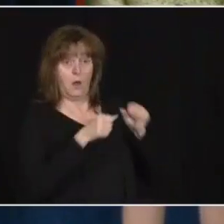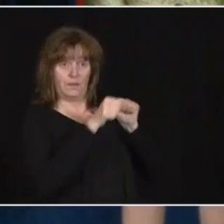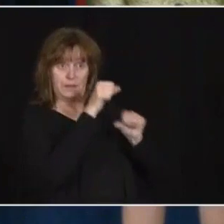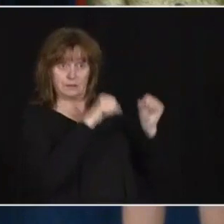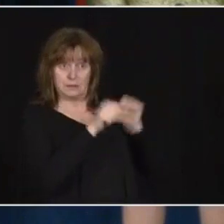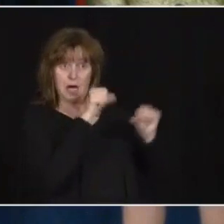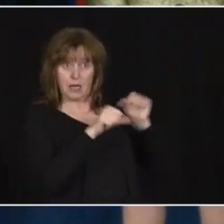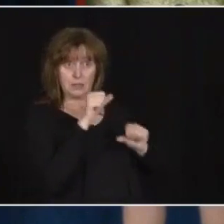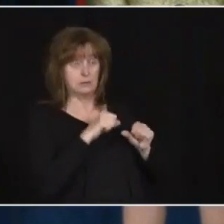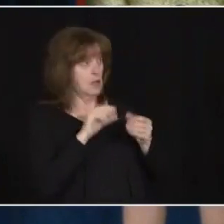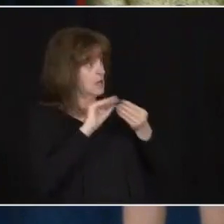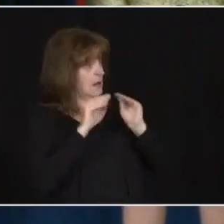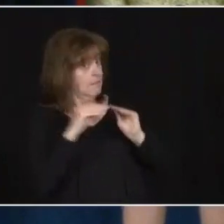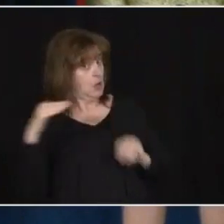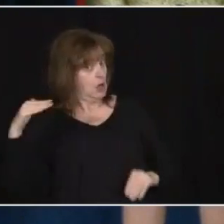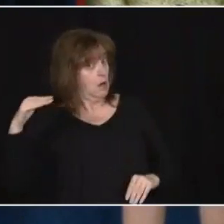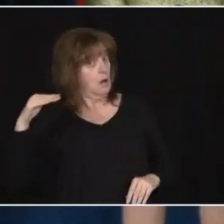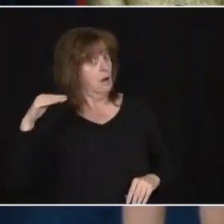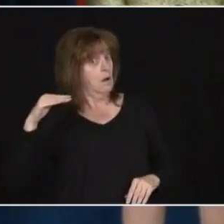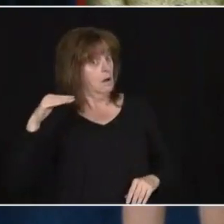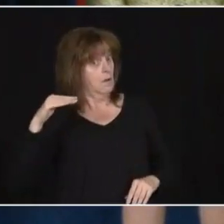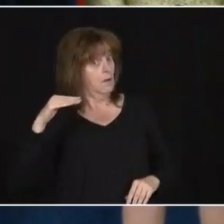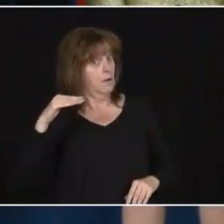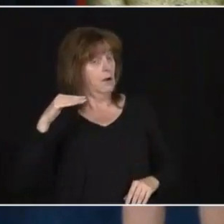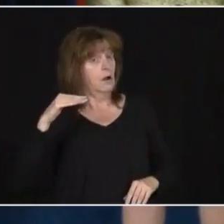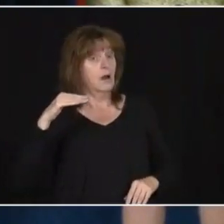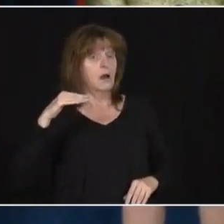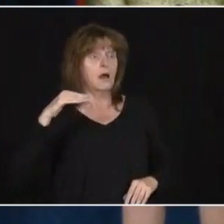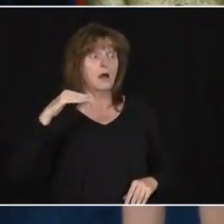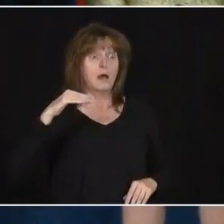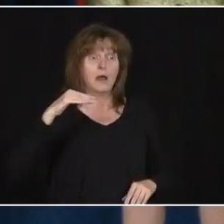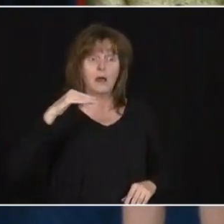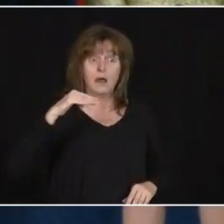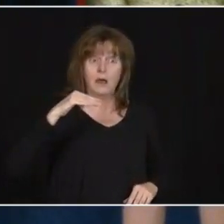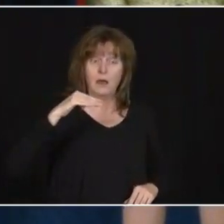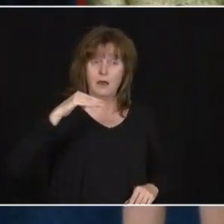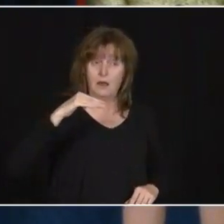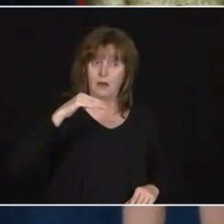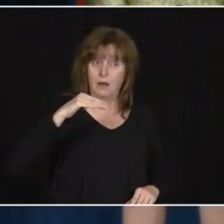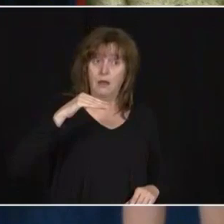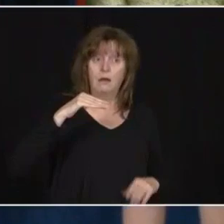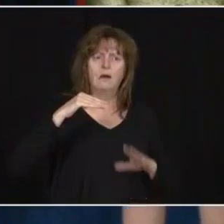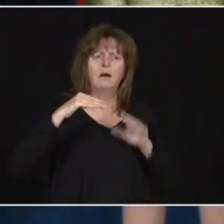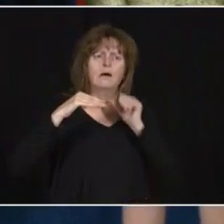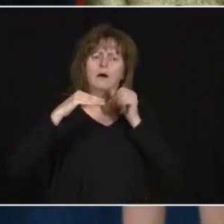We need to see the numbers continue to go down, not just for a few days but